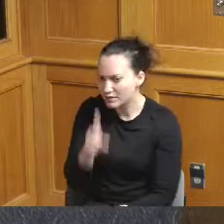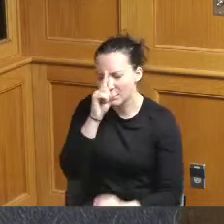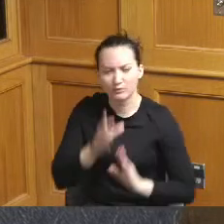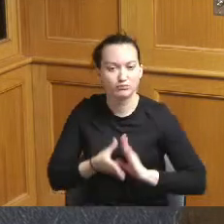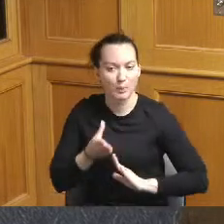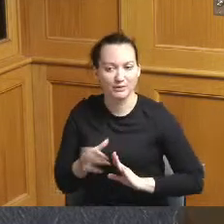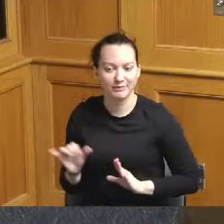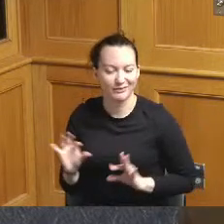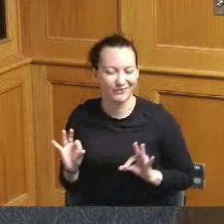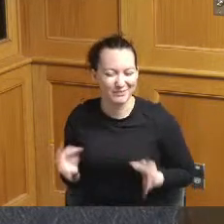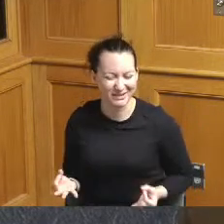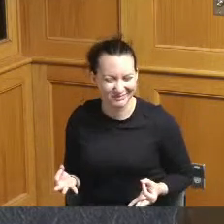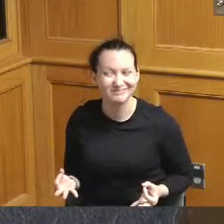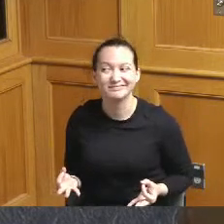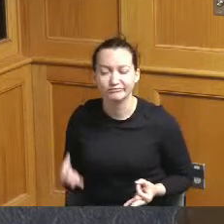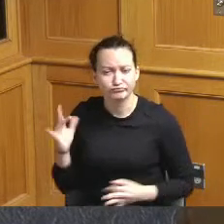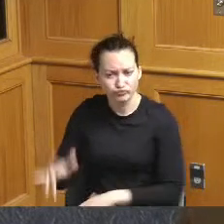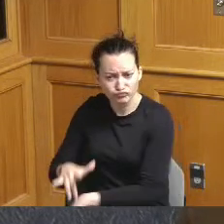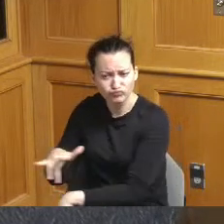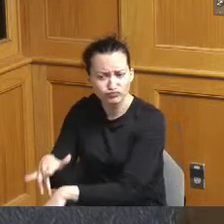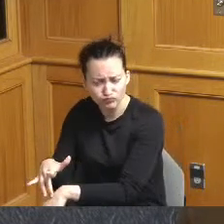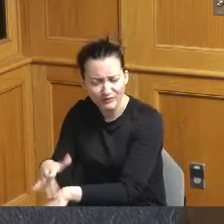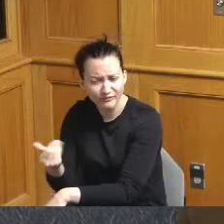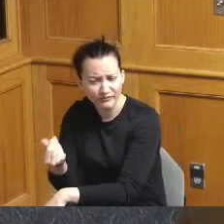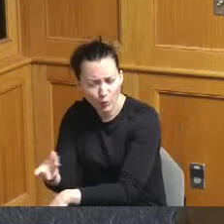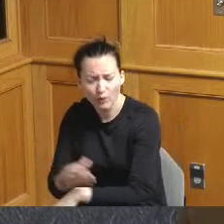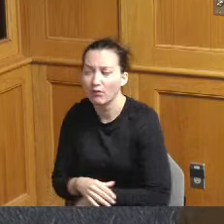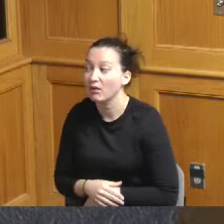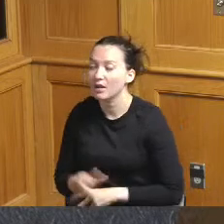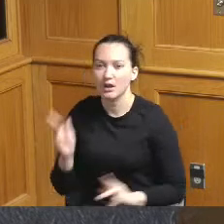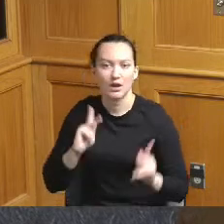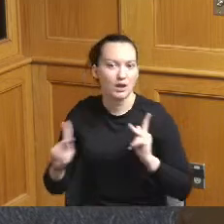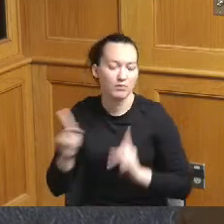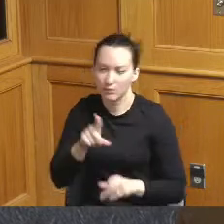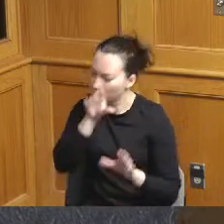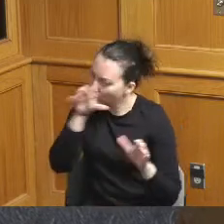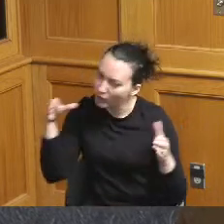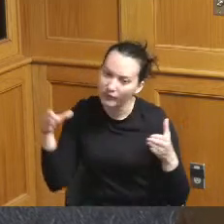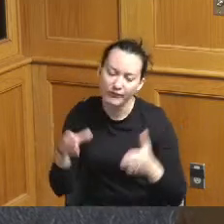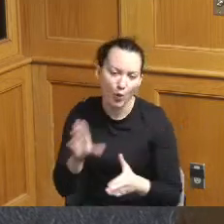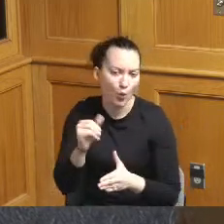a family I mean I've been over there a number of times and people are very dedicated to the purpose